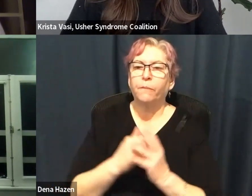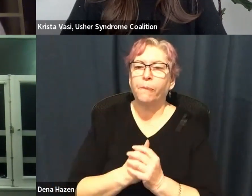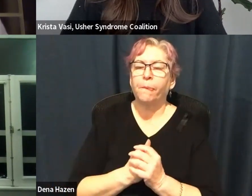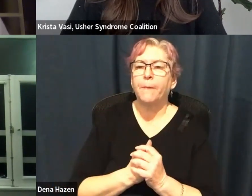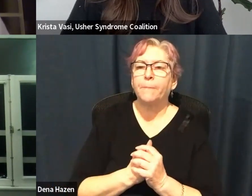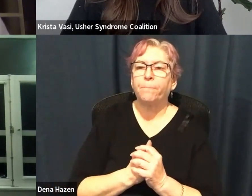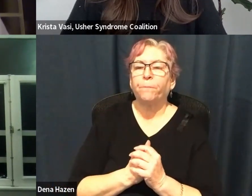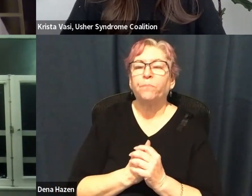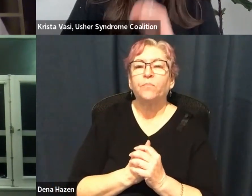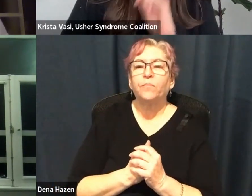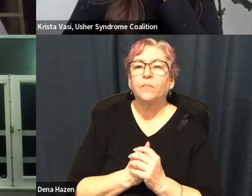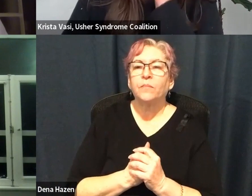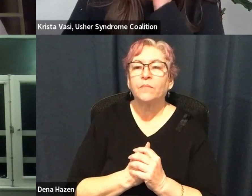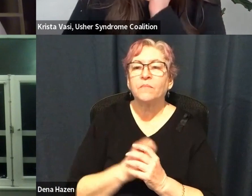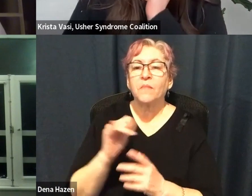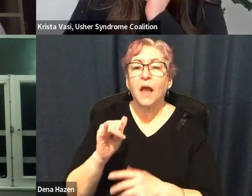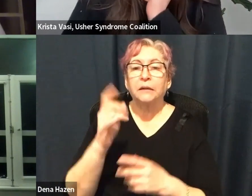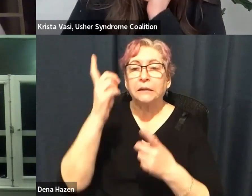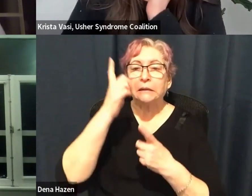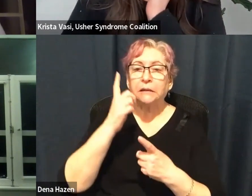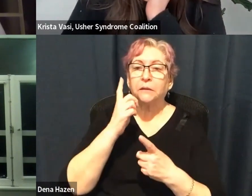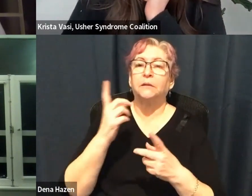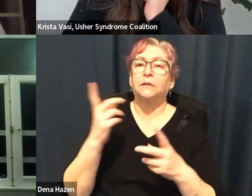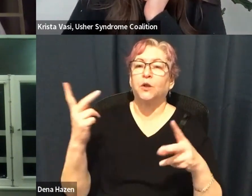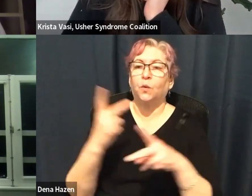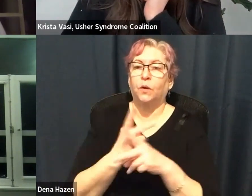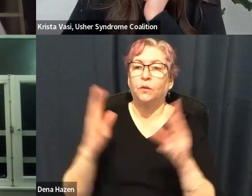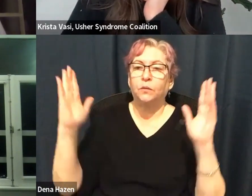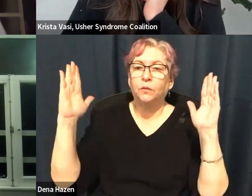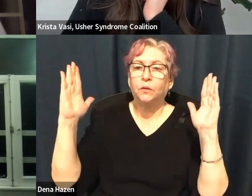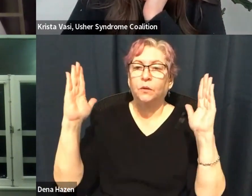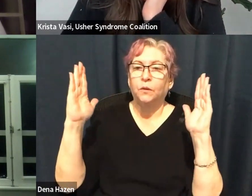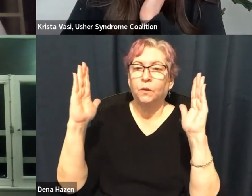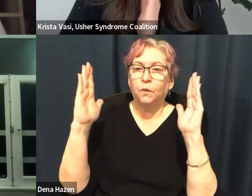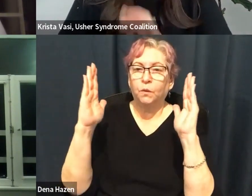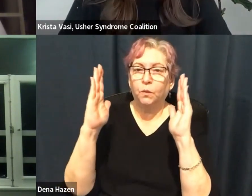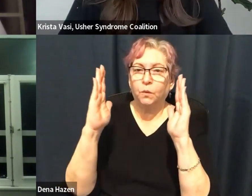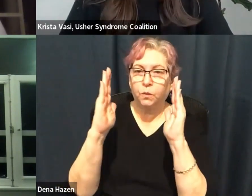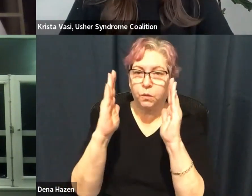As the disease progresses, the field will get more and more narrow so that we